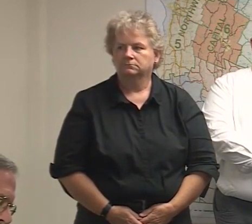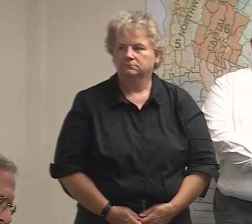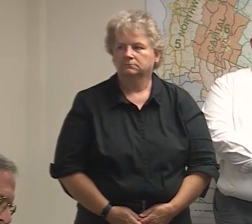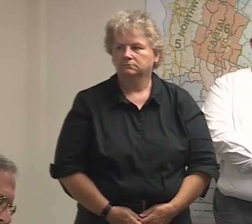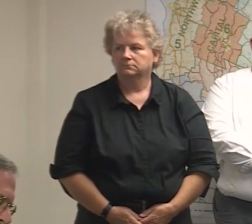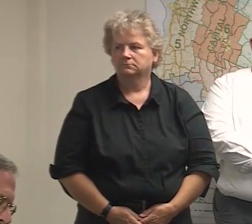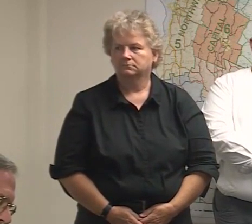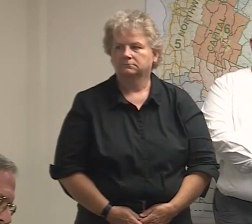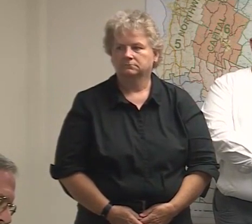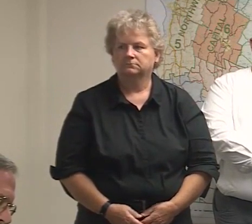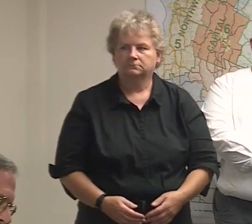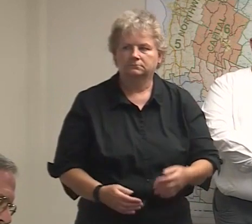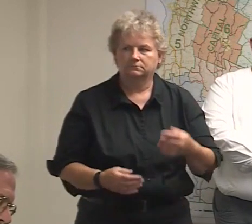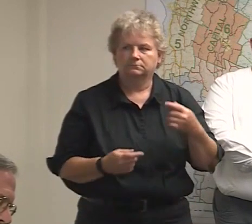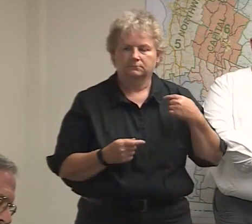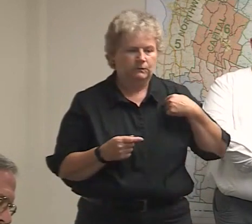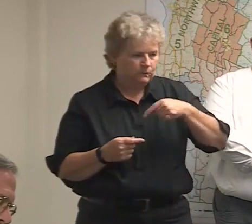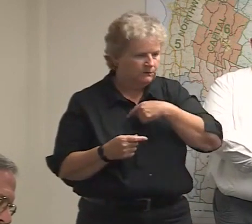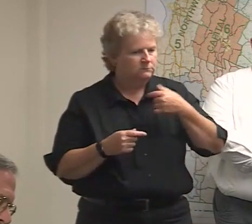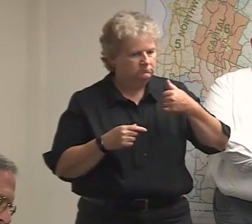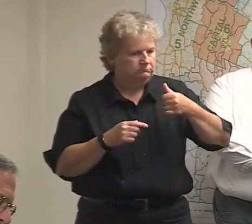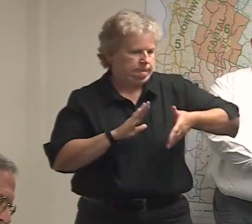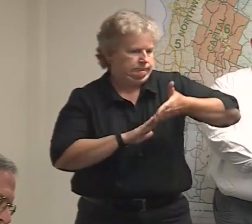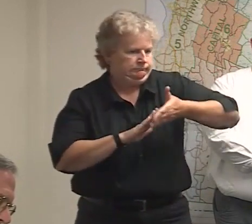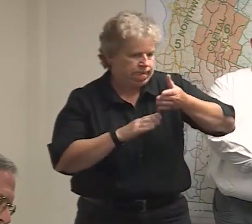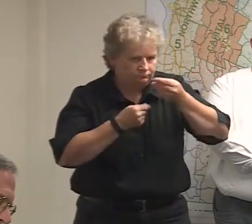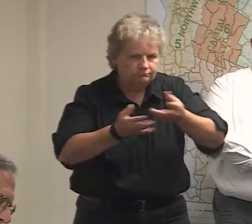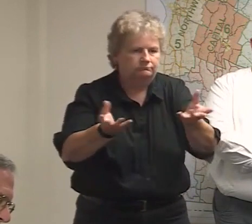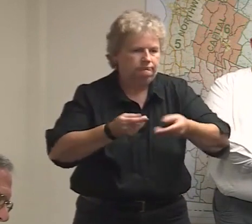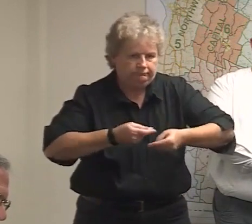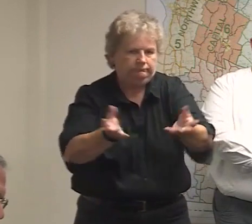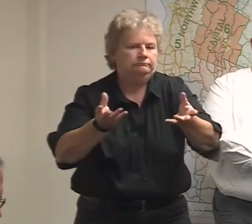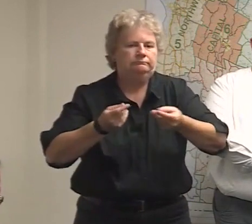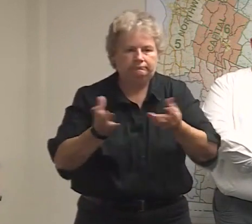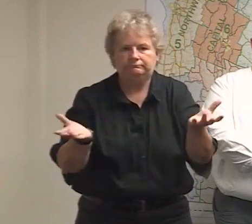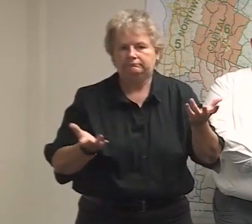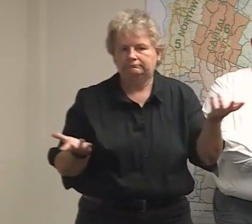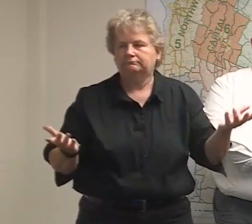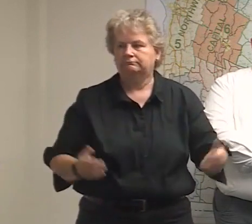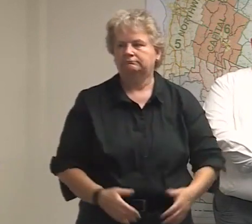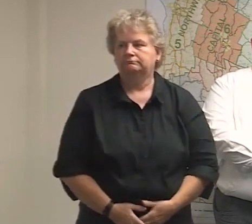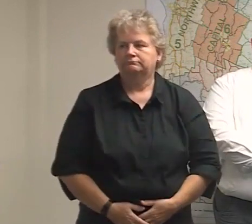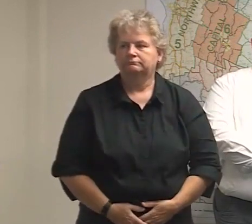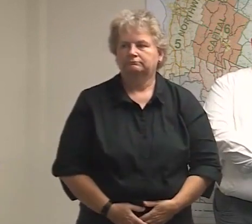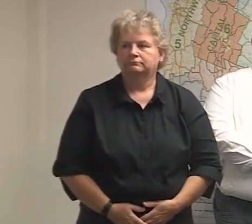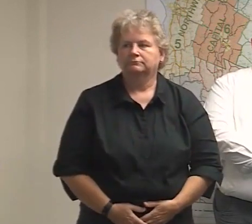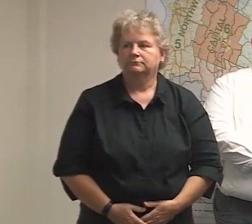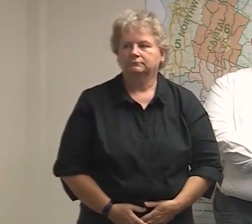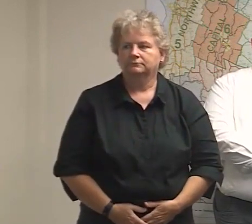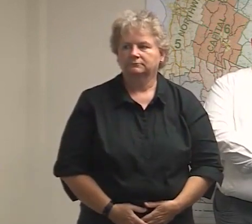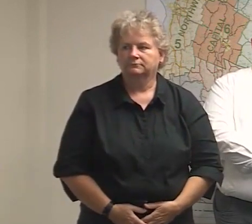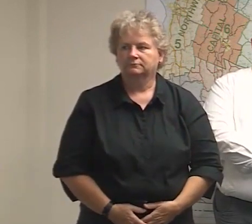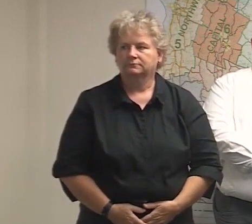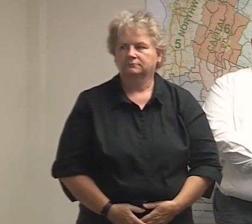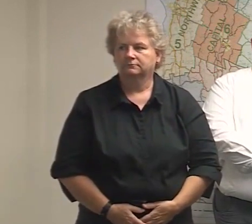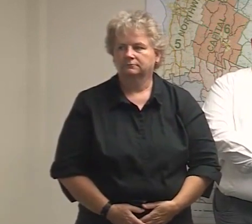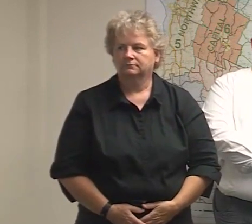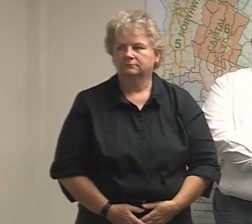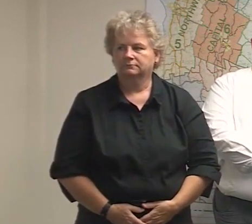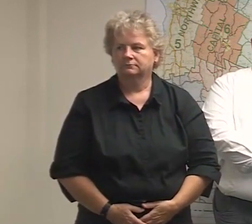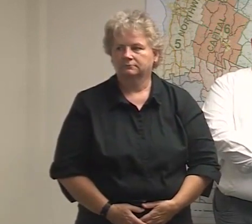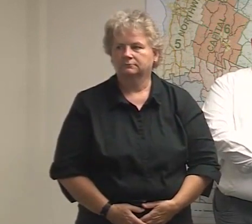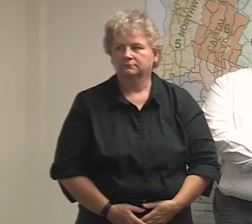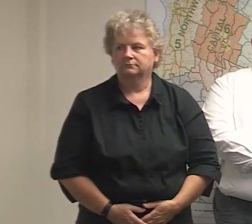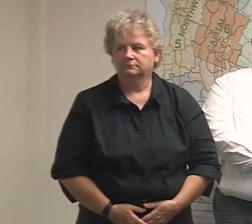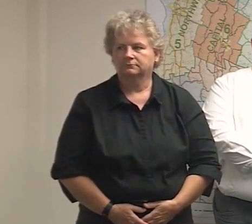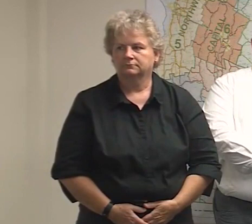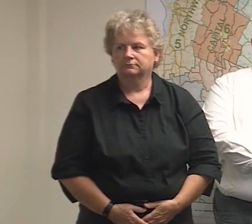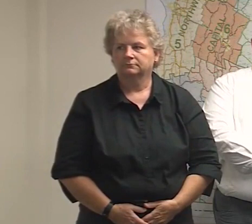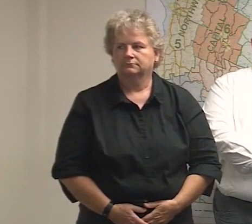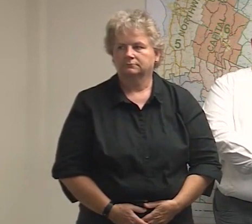I KNOW YOU HAVE METEOROLOGISTS THAT ARE ASSISTING, AND WE JUST NEED TO TO ARTICULATE THAT TO VERMONTERS SO THAT THEY CAN PLAN AS WELL.